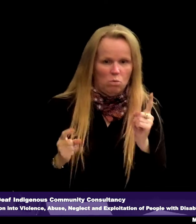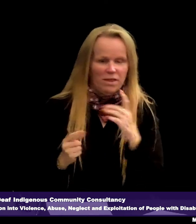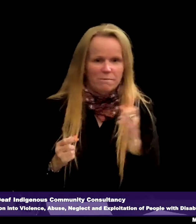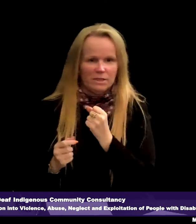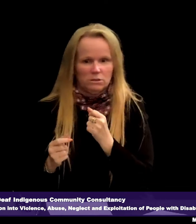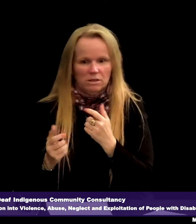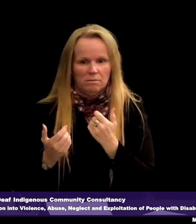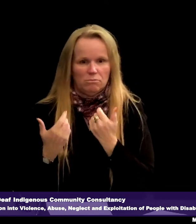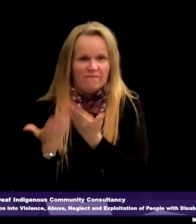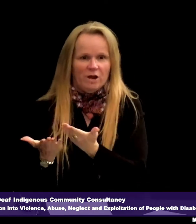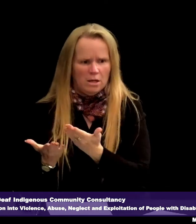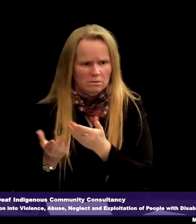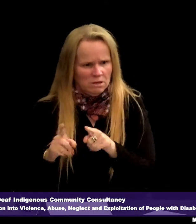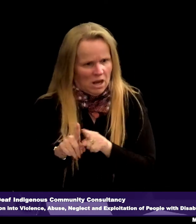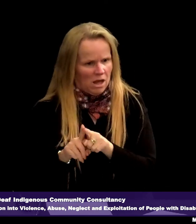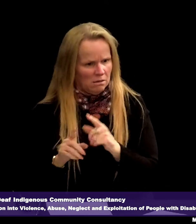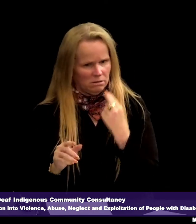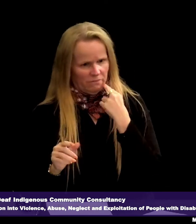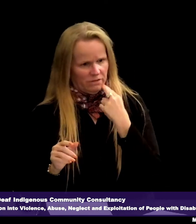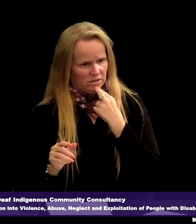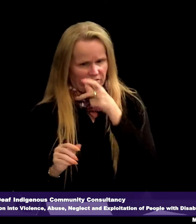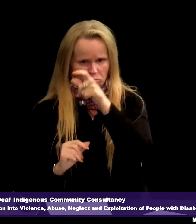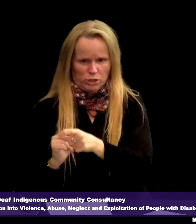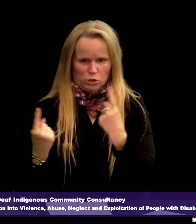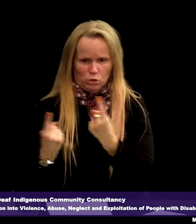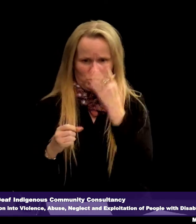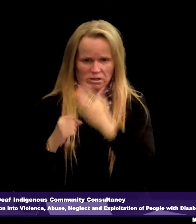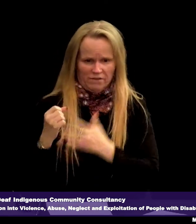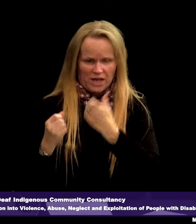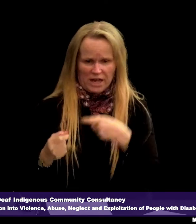they can have contact with, what they must do, who can provide services to them.